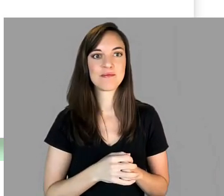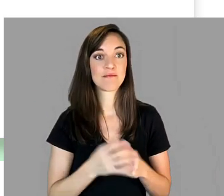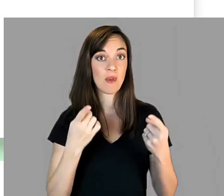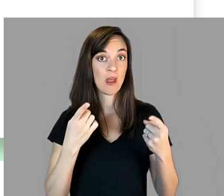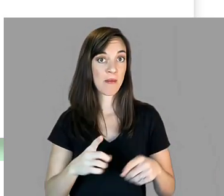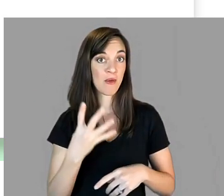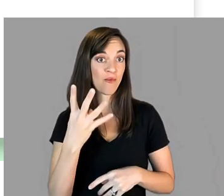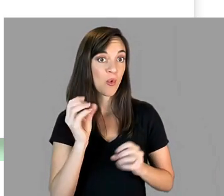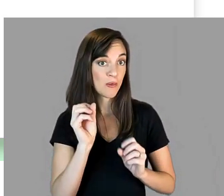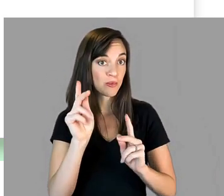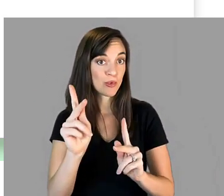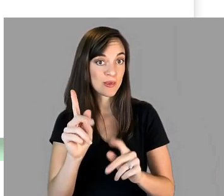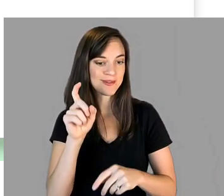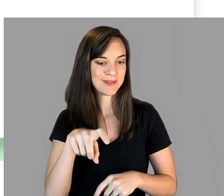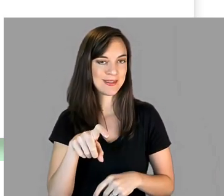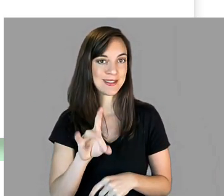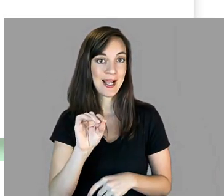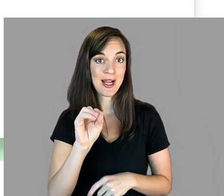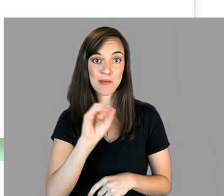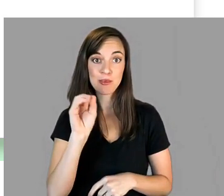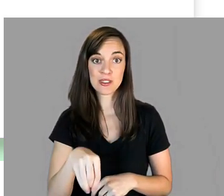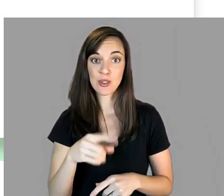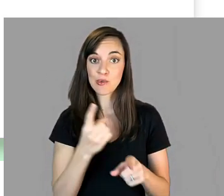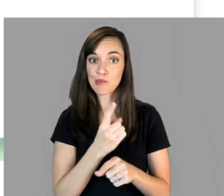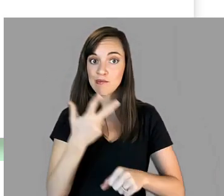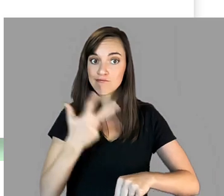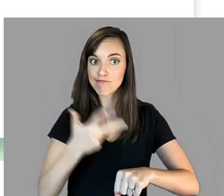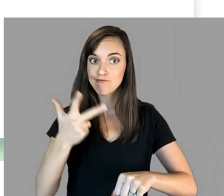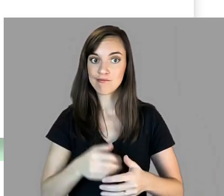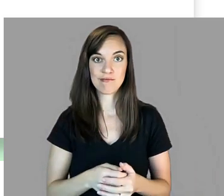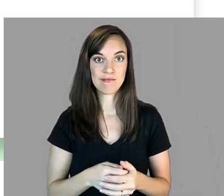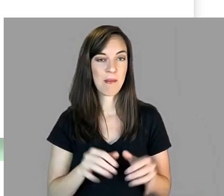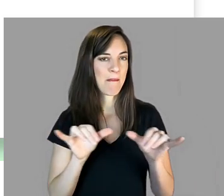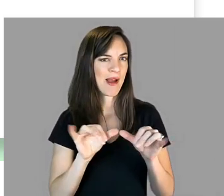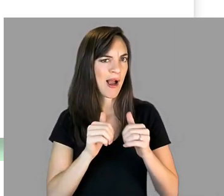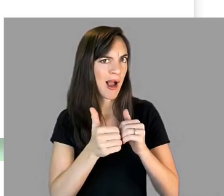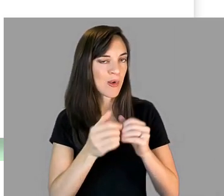with 80% accuracy in 3 out of 4 data collection opportunities,